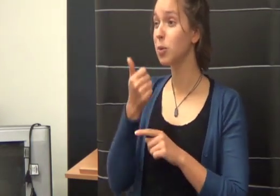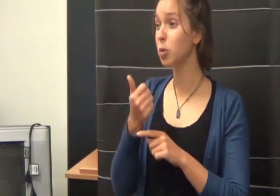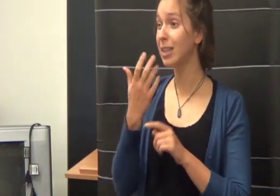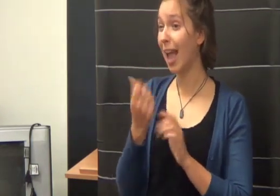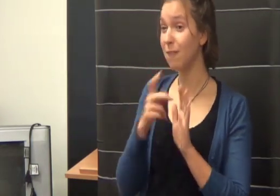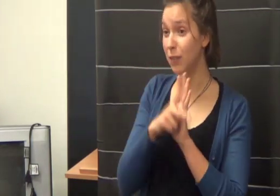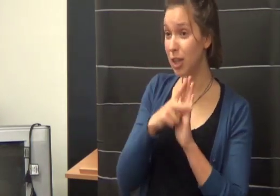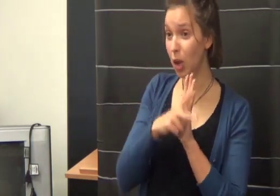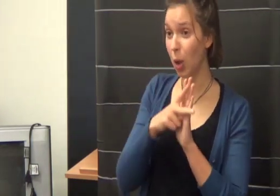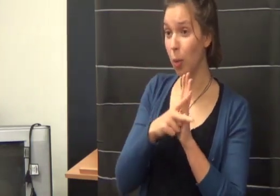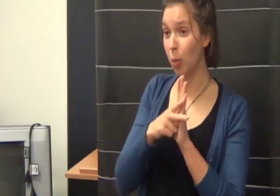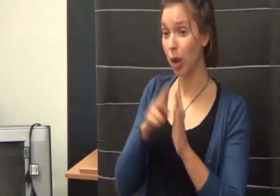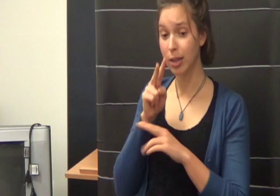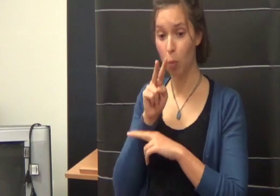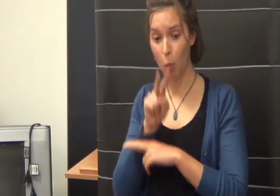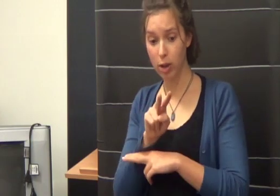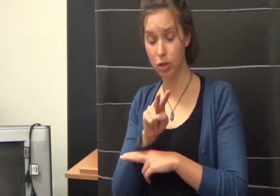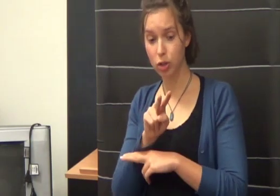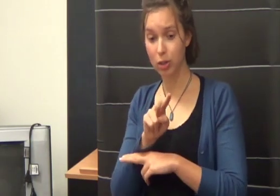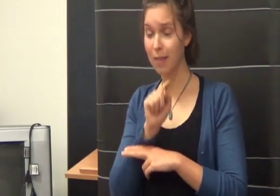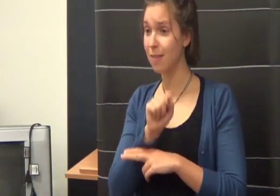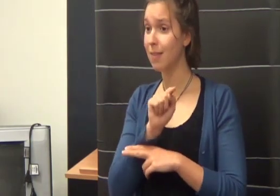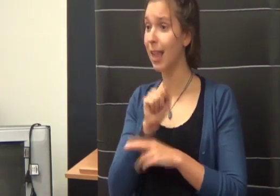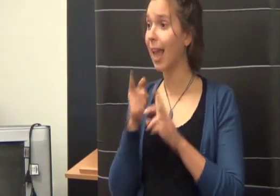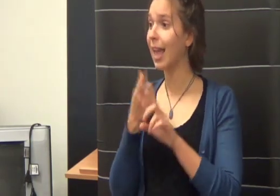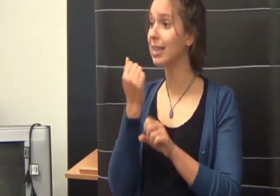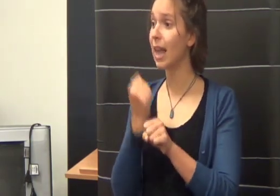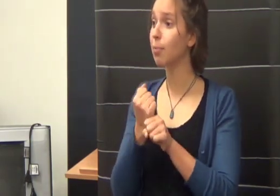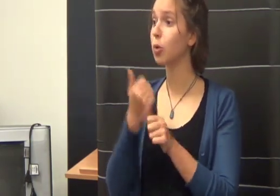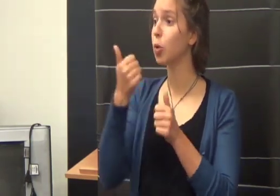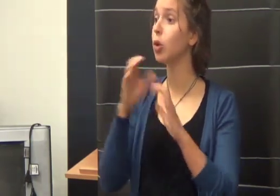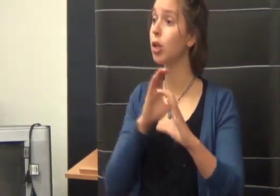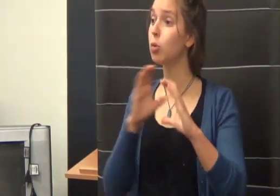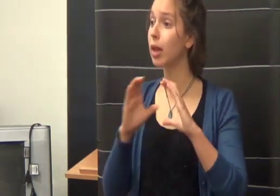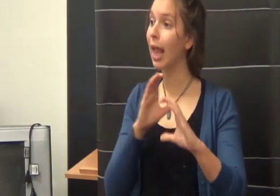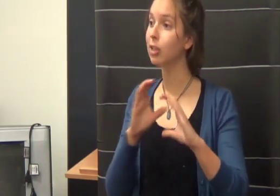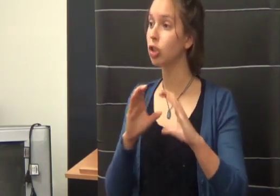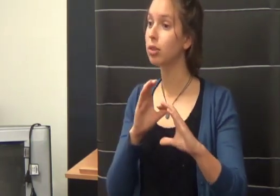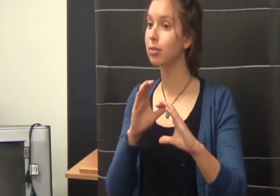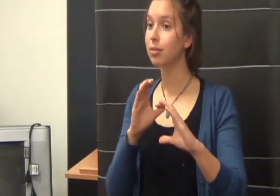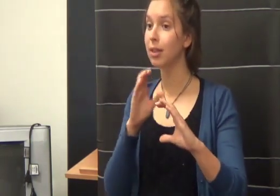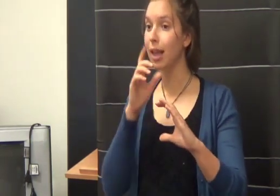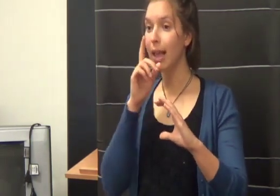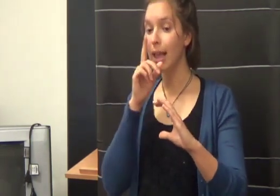Sometimes having a video showing really good communication and how you like to be communicated